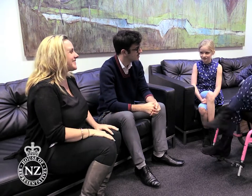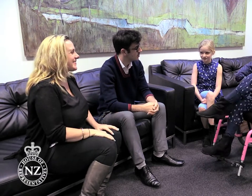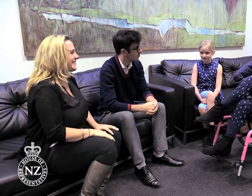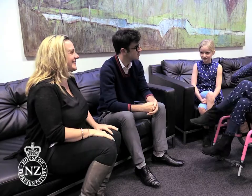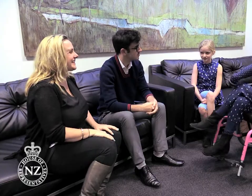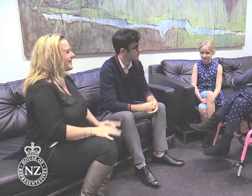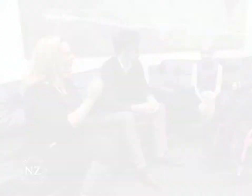Awesome.